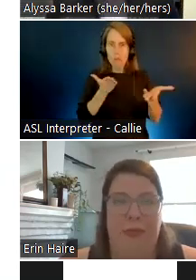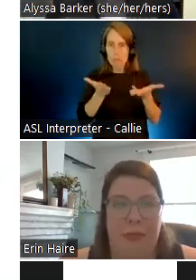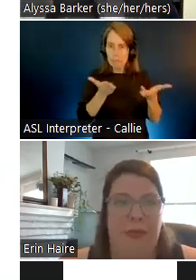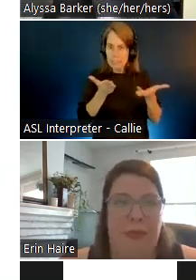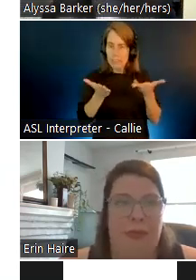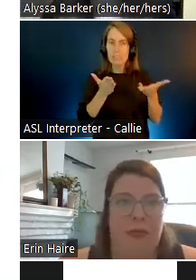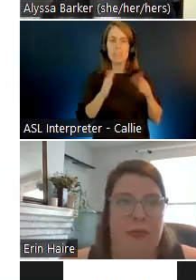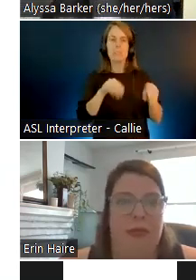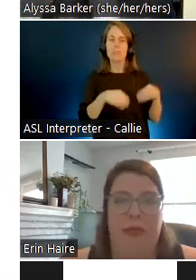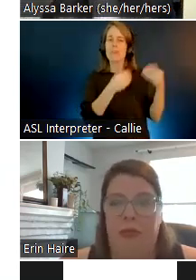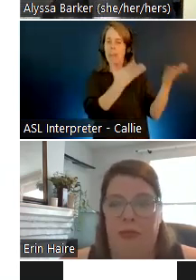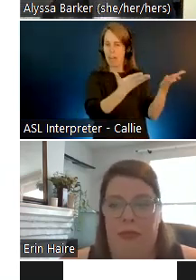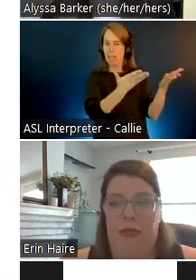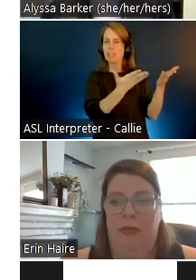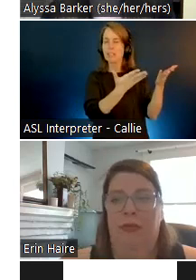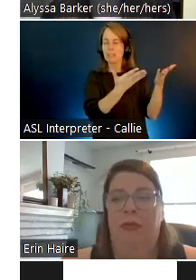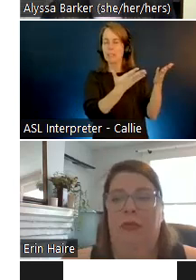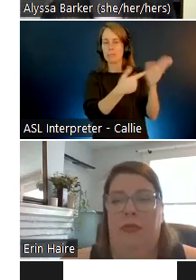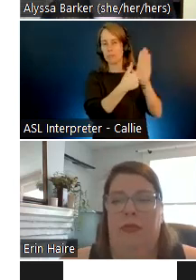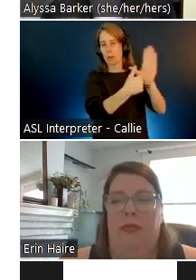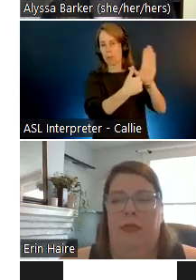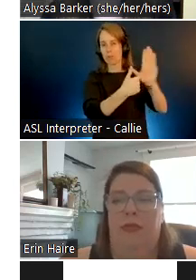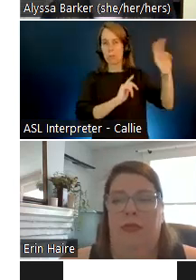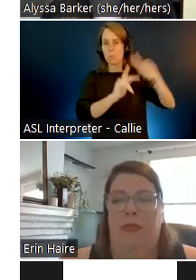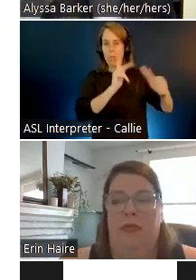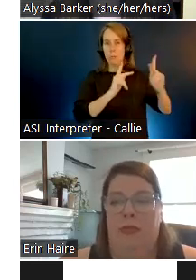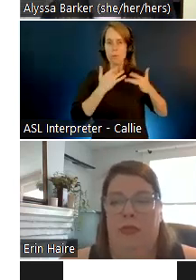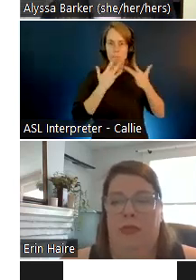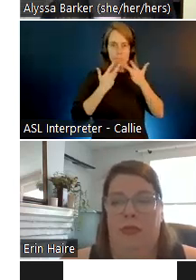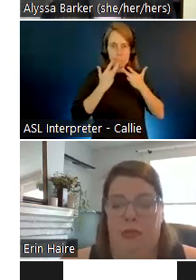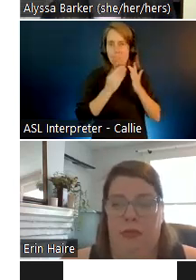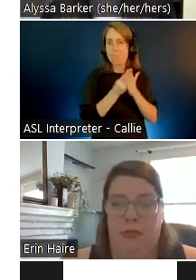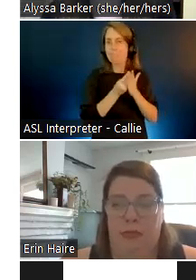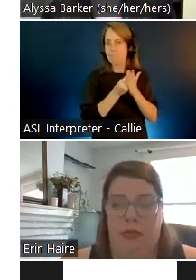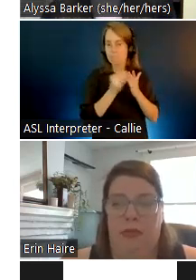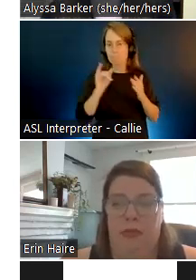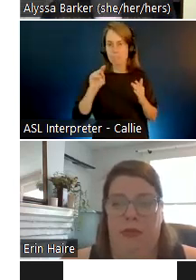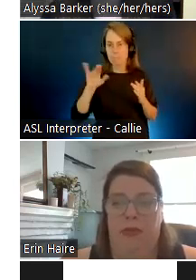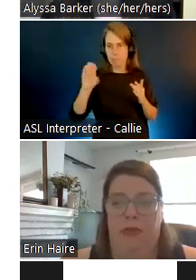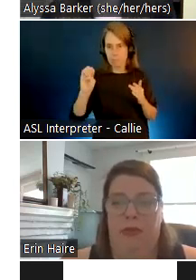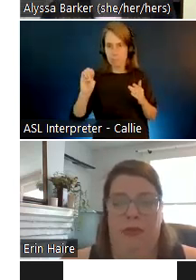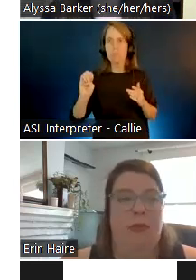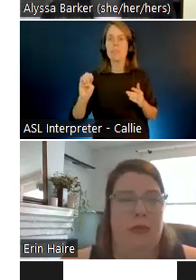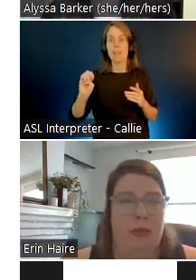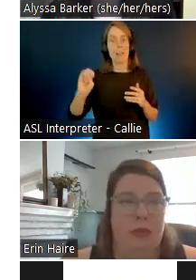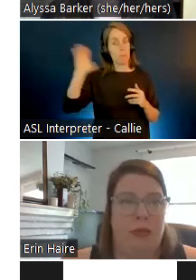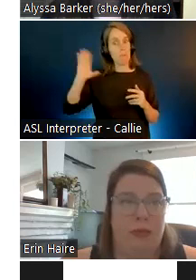to people of very low income including in housing cases i used to be an old legal services attorney